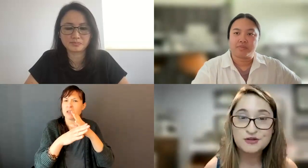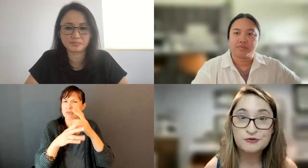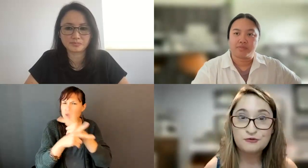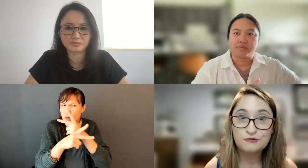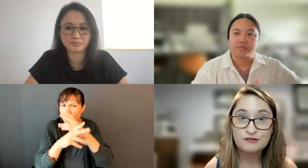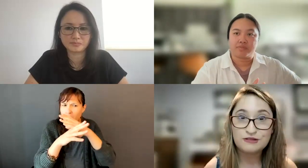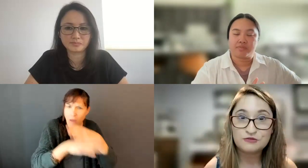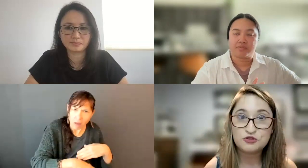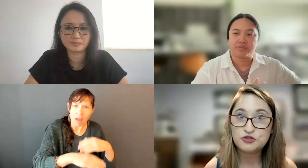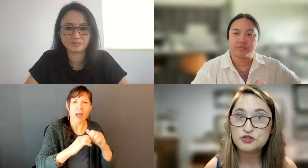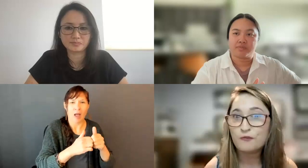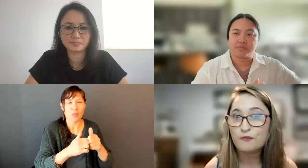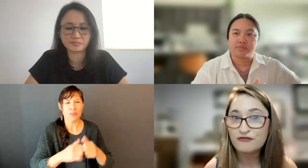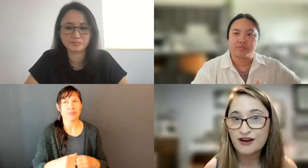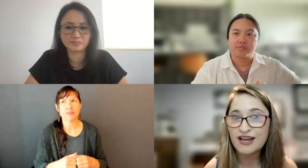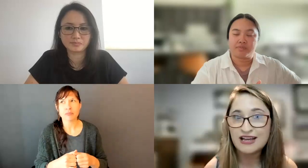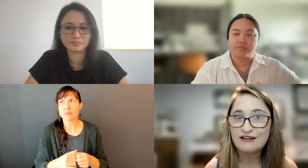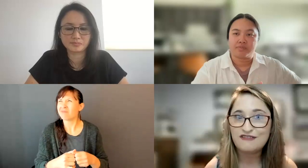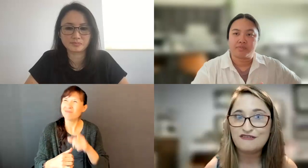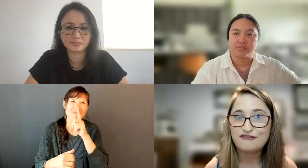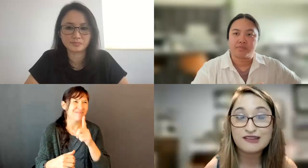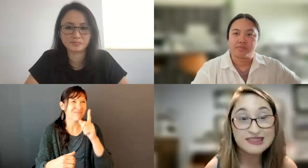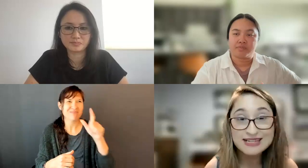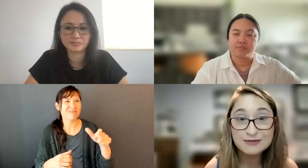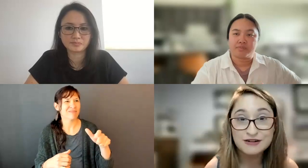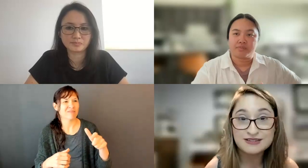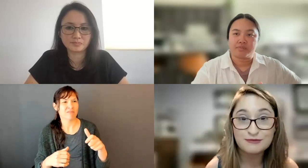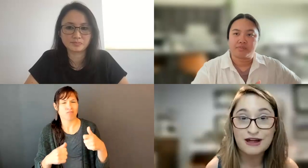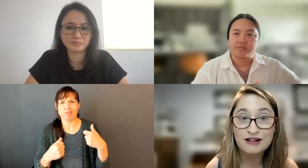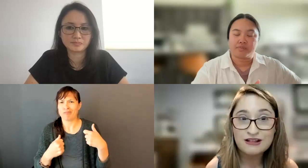So don't be afraid of that experience as well